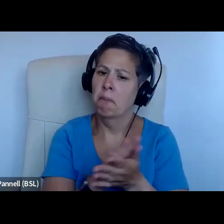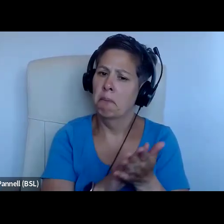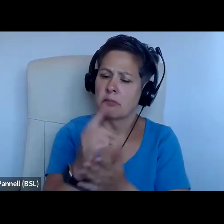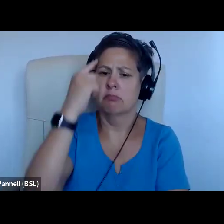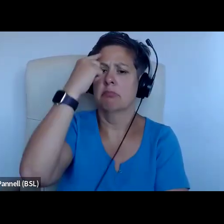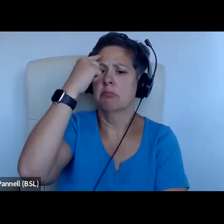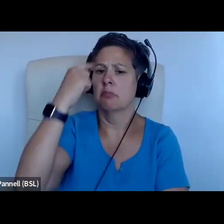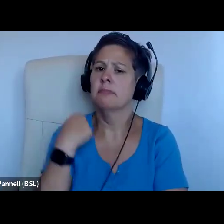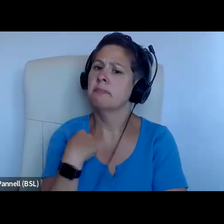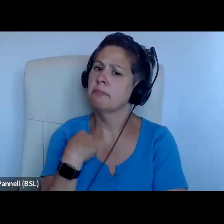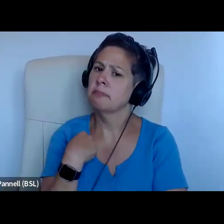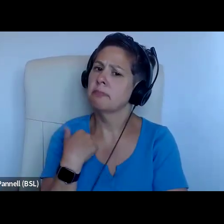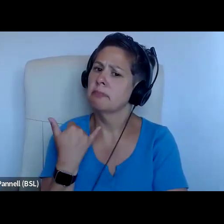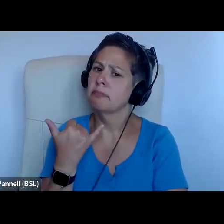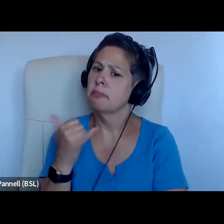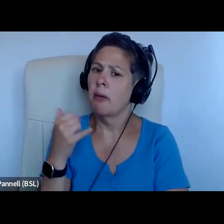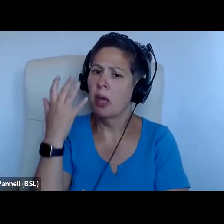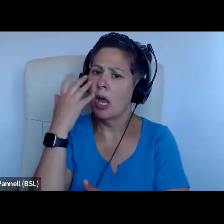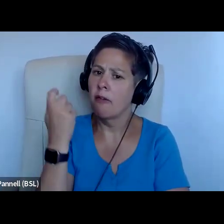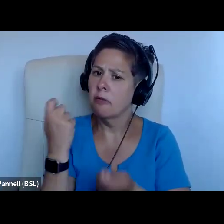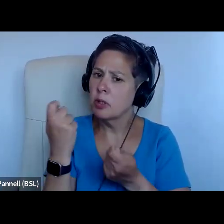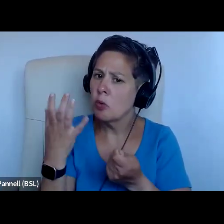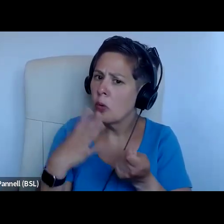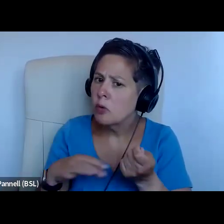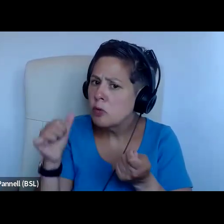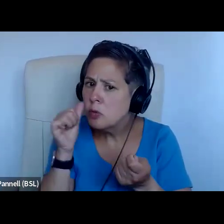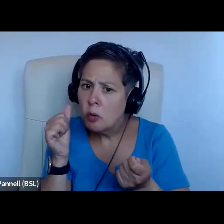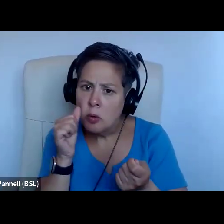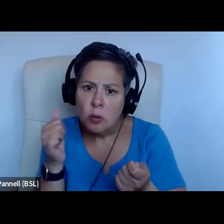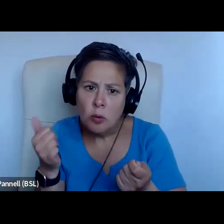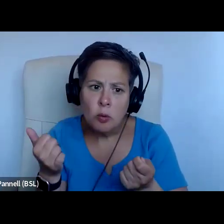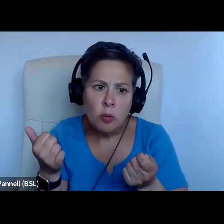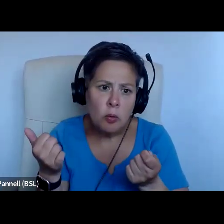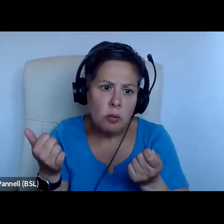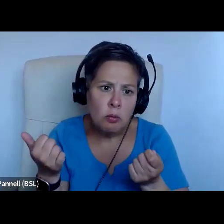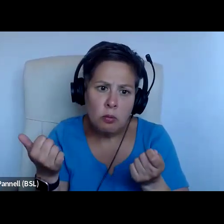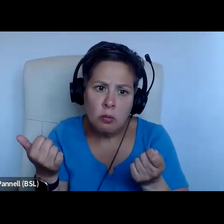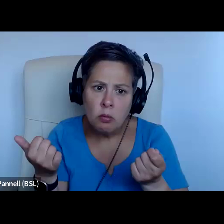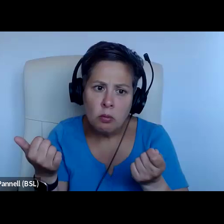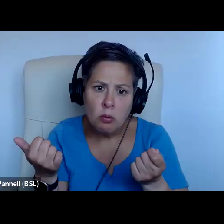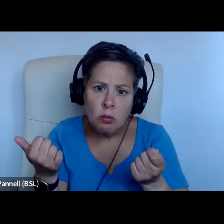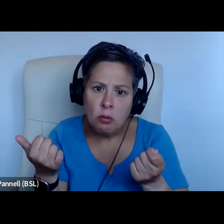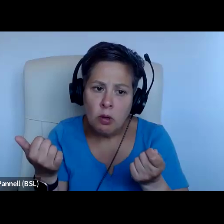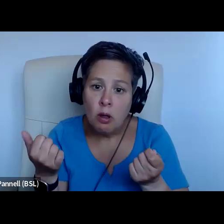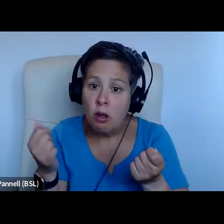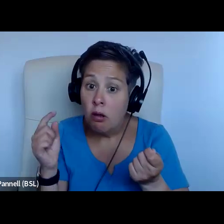you create ever more types of organization that don't use Access to Work at all. That's one way to control costs,